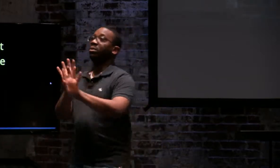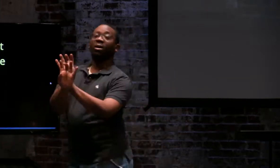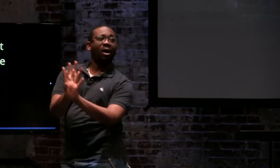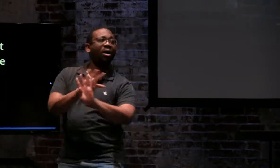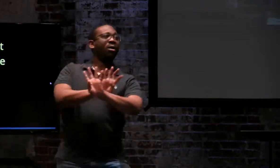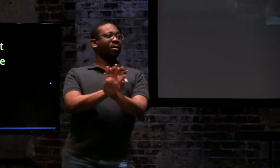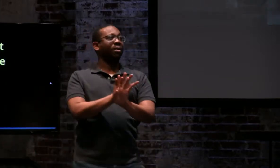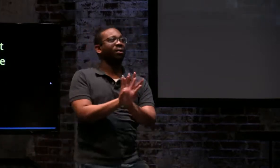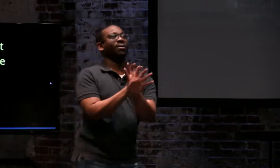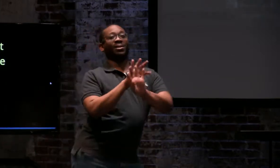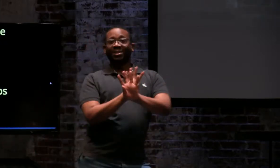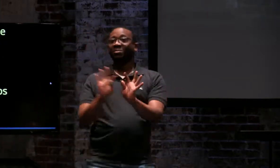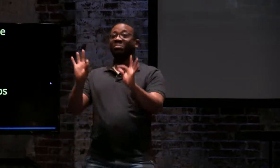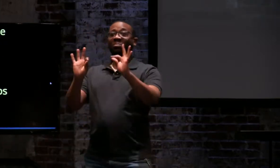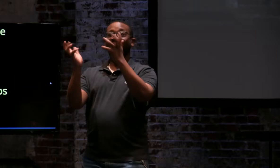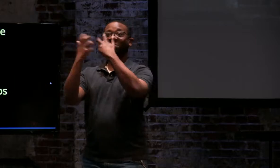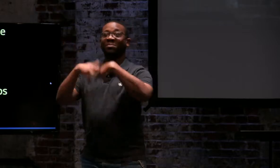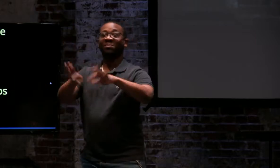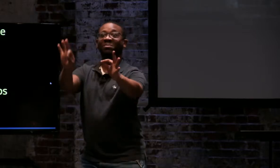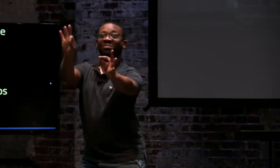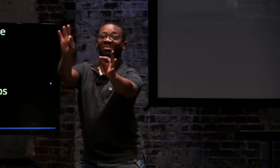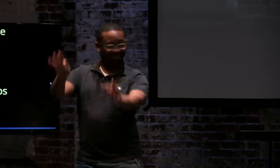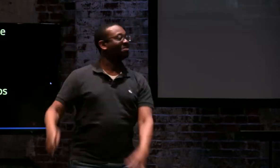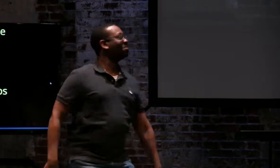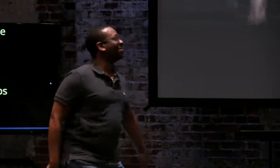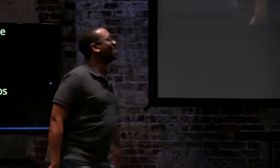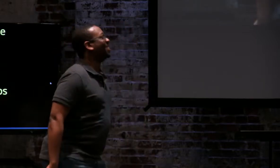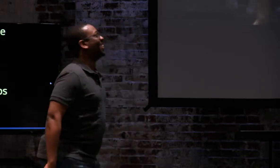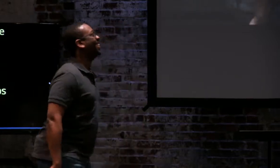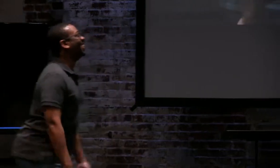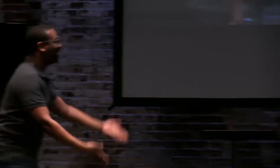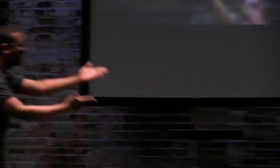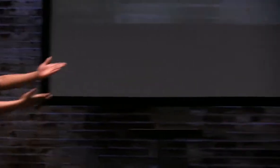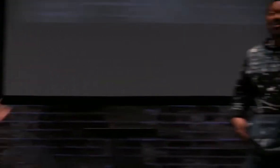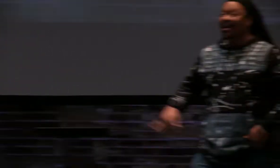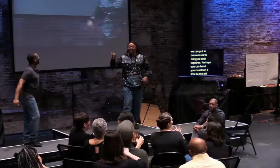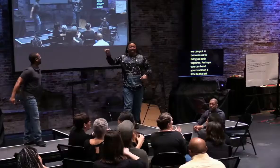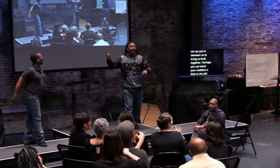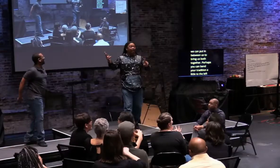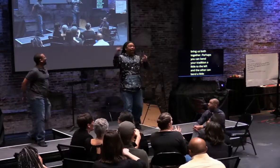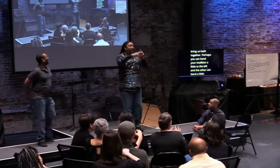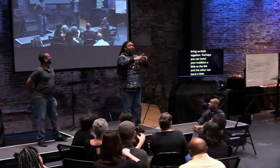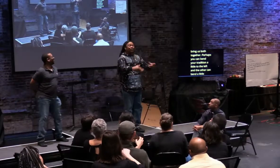and the other can bend a little to the right to meet nicely in the middle.